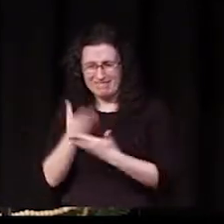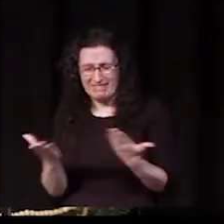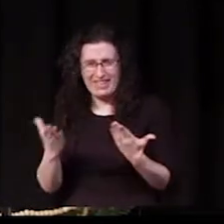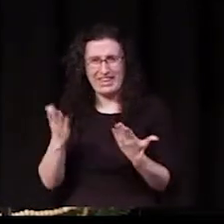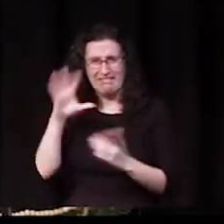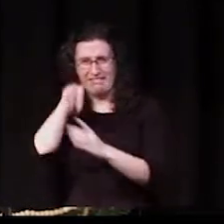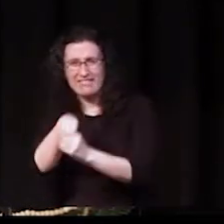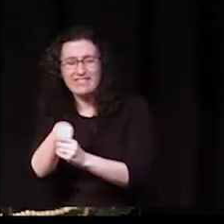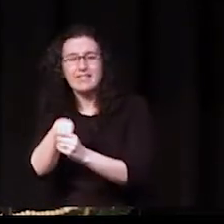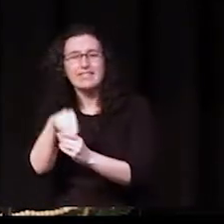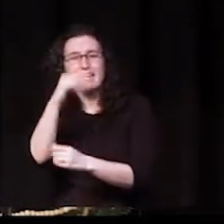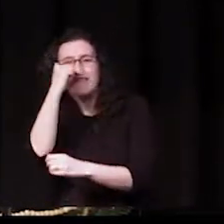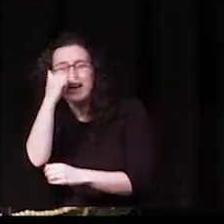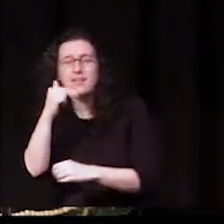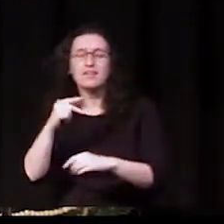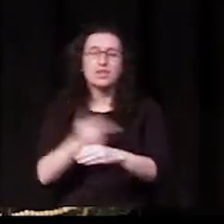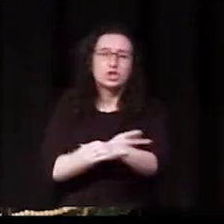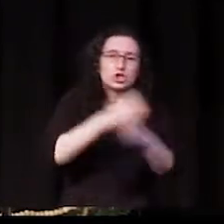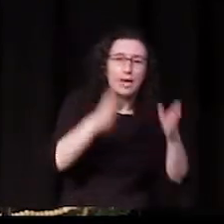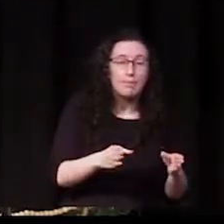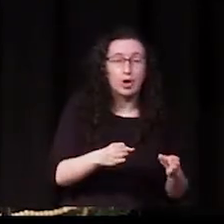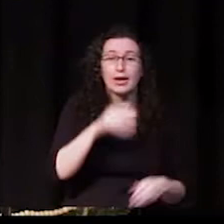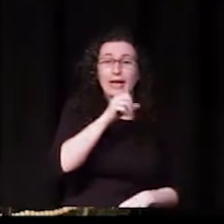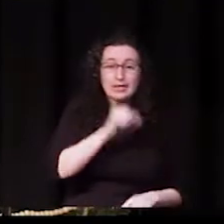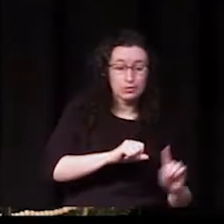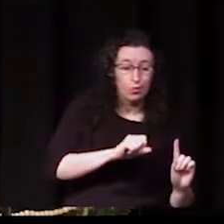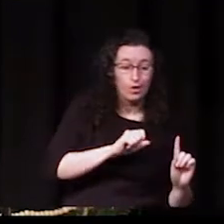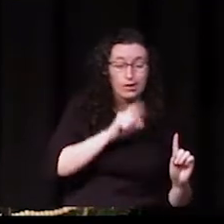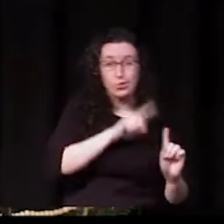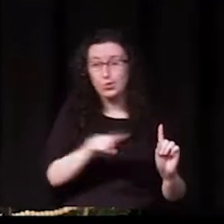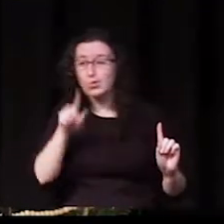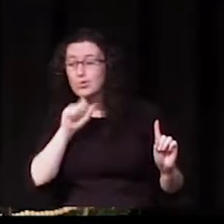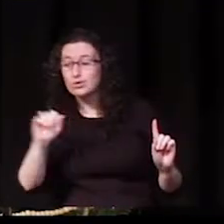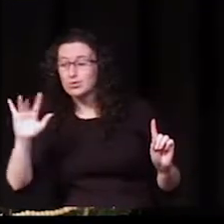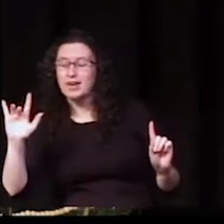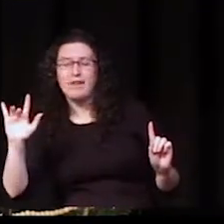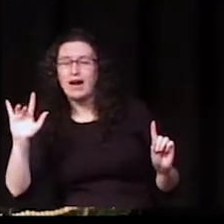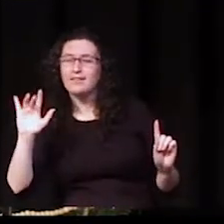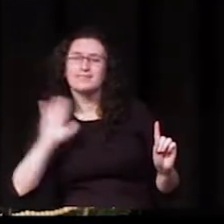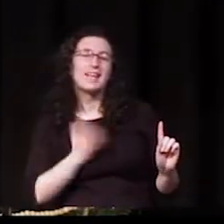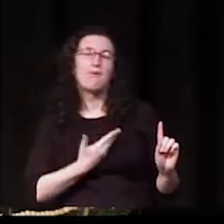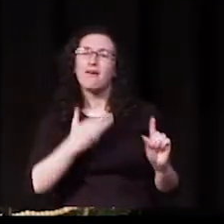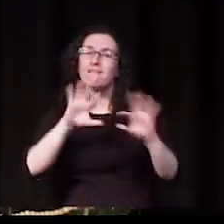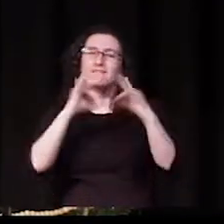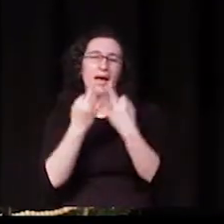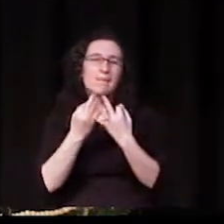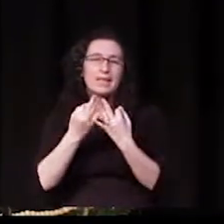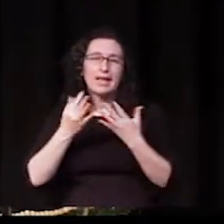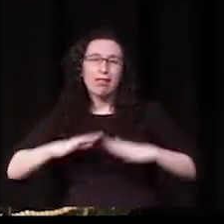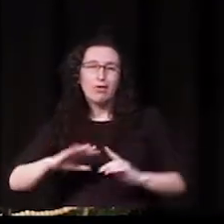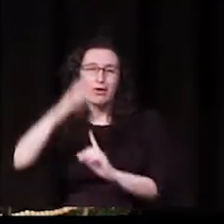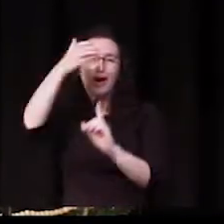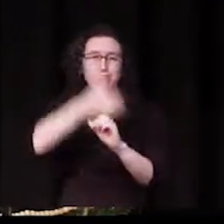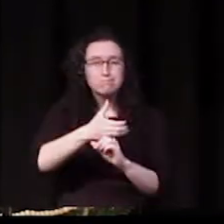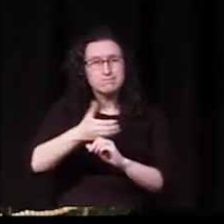Not to mention the shepherds ranging in age from 1 to 25. It's my favorite family event and we didn't get to do it this year.